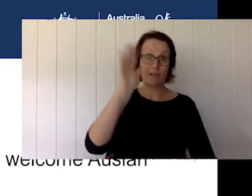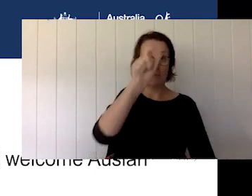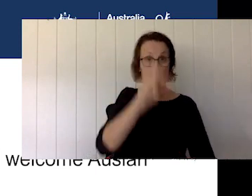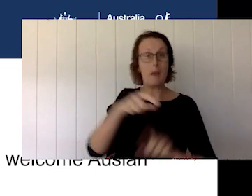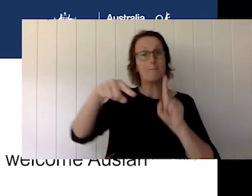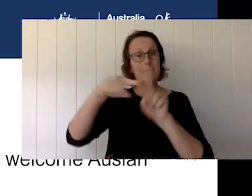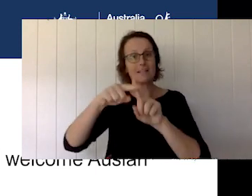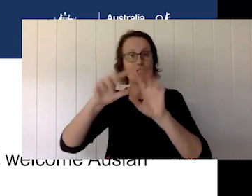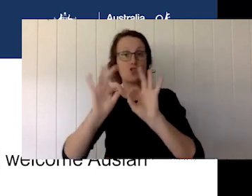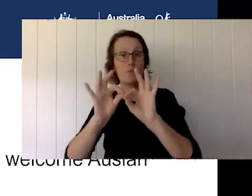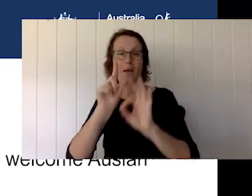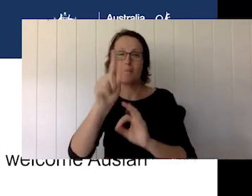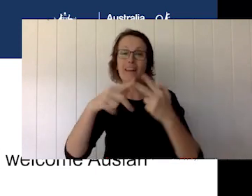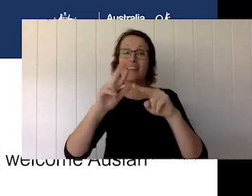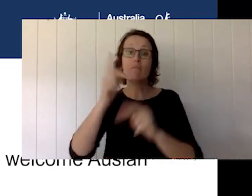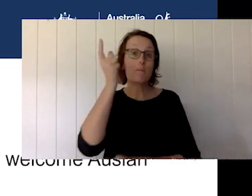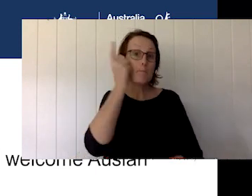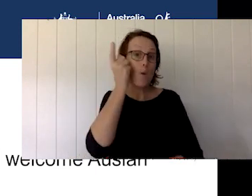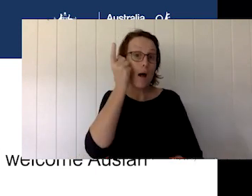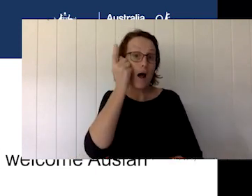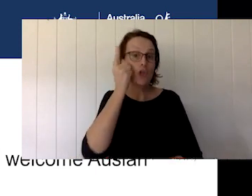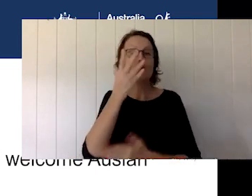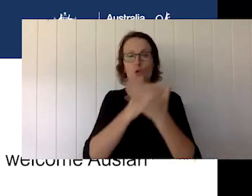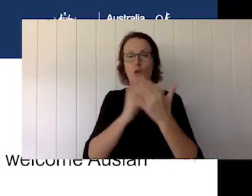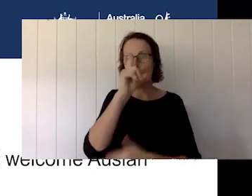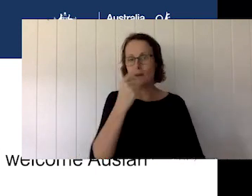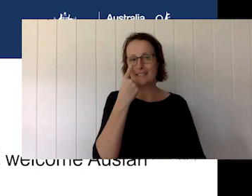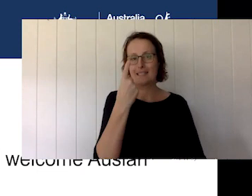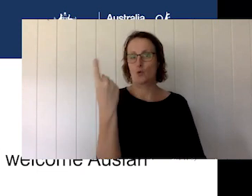you're on a mobile device, you can only see the main person speaking.